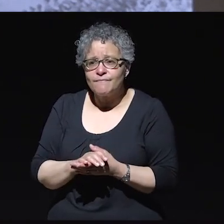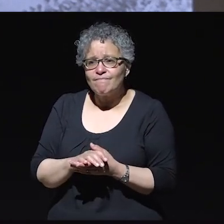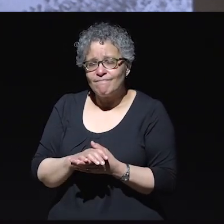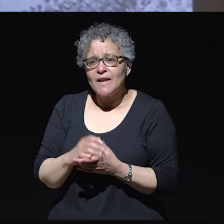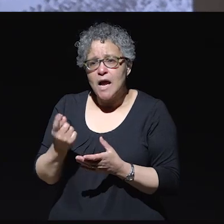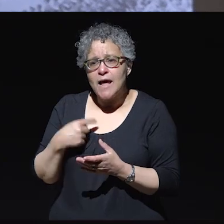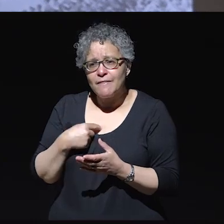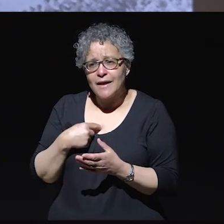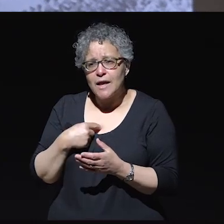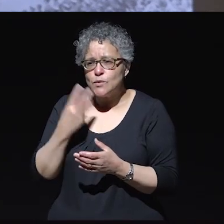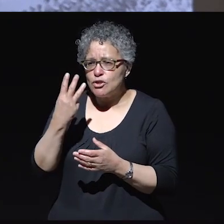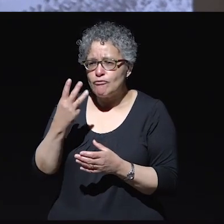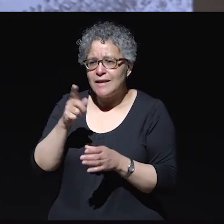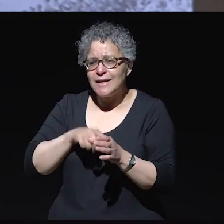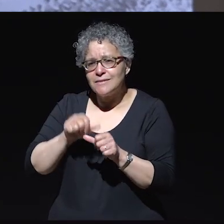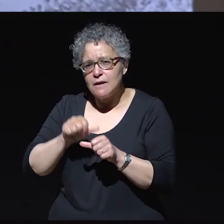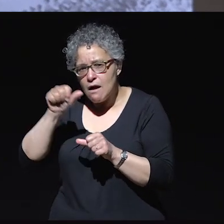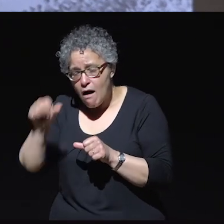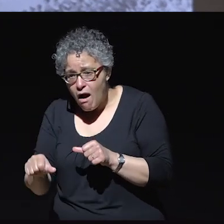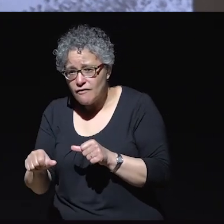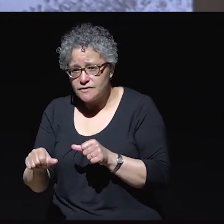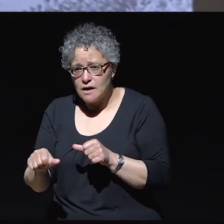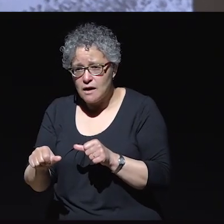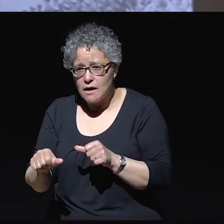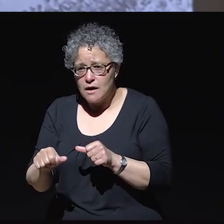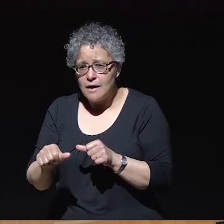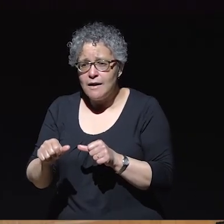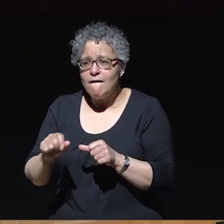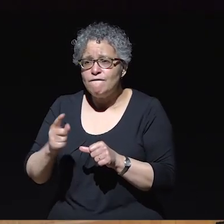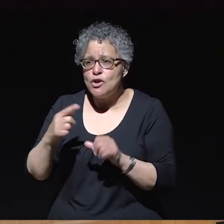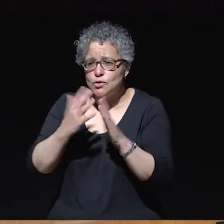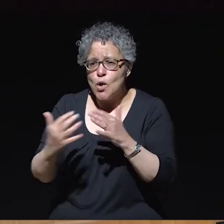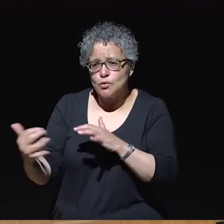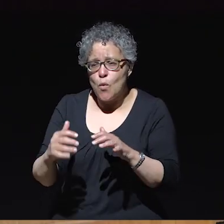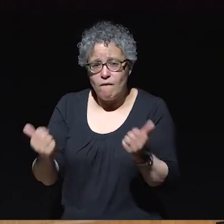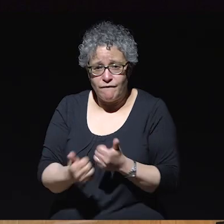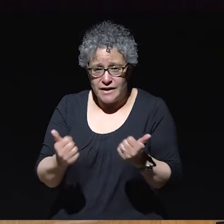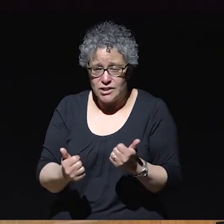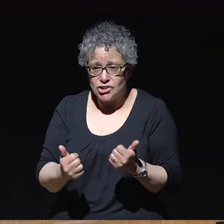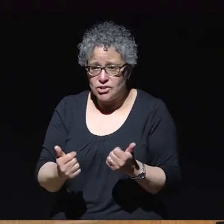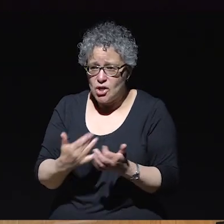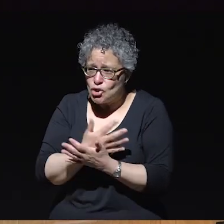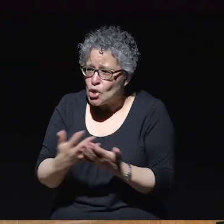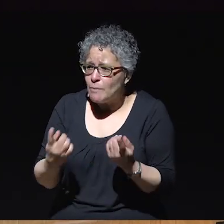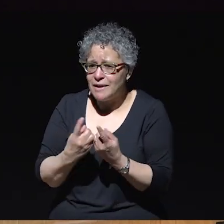within, what, three years of the end of the First World War, when so much is actually going on in the area of London